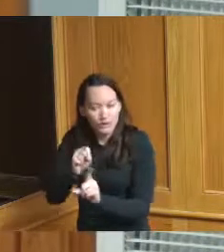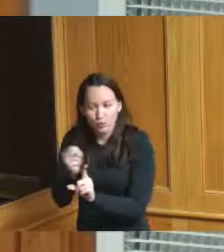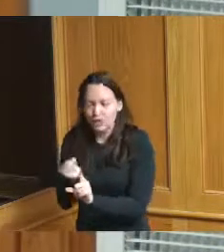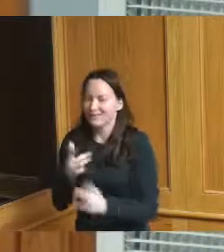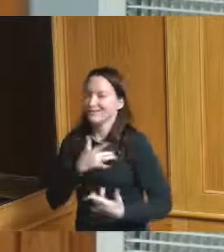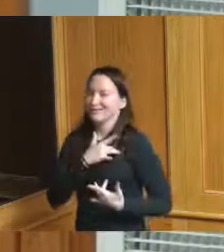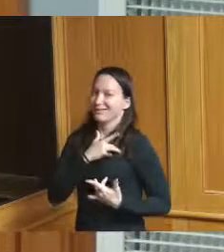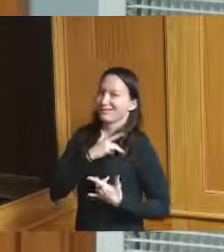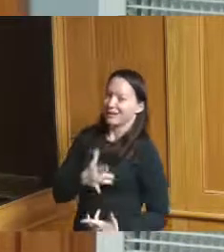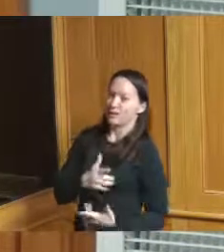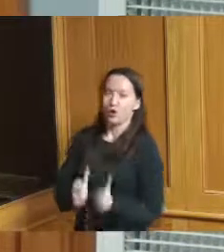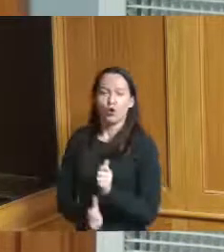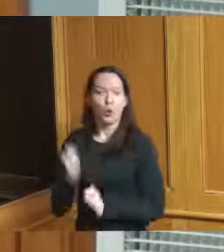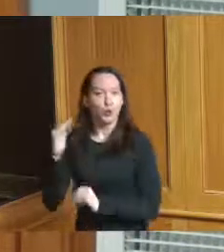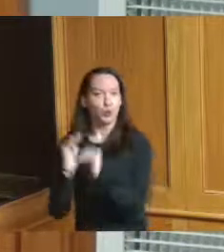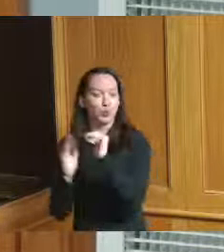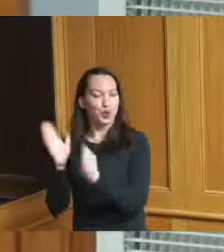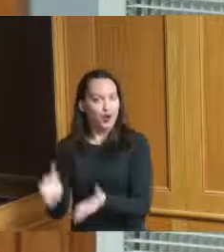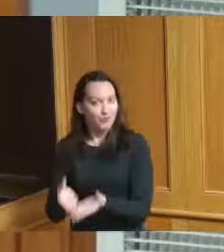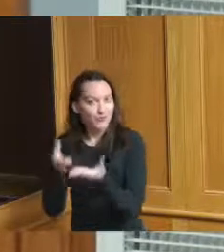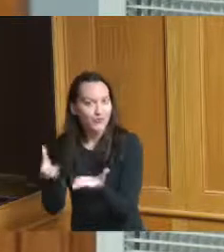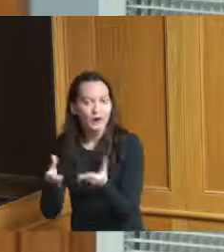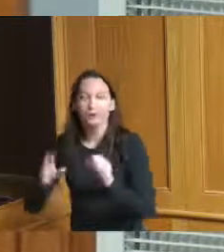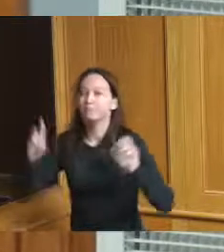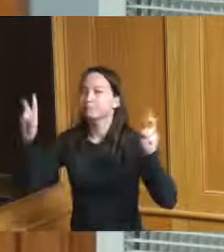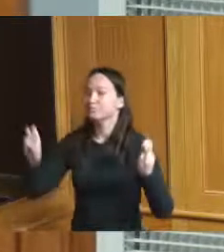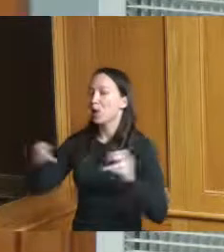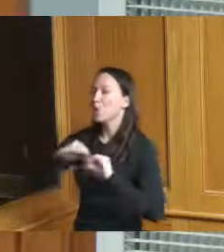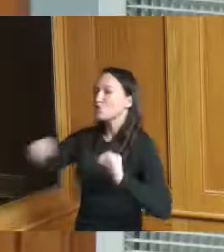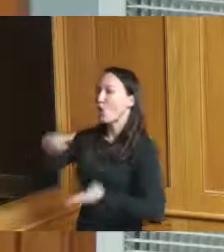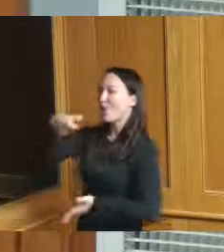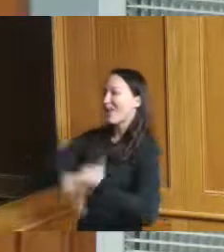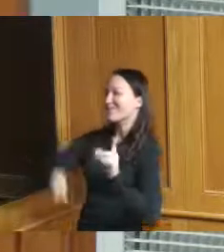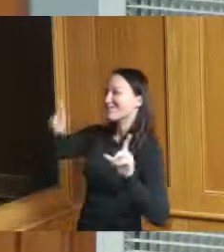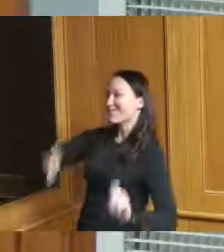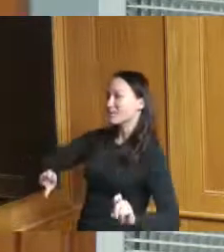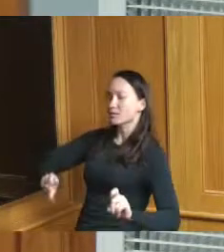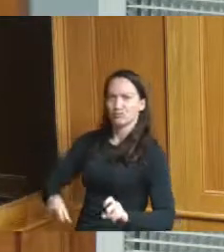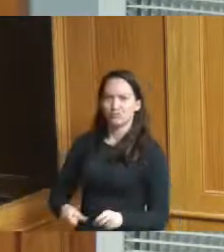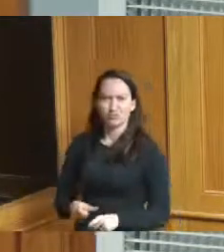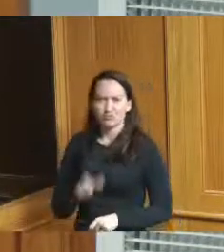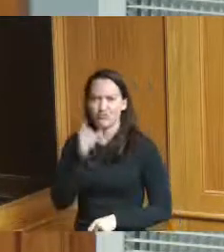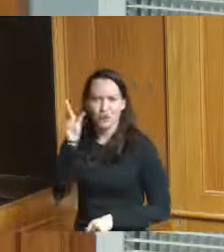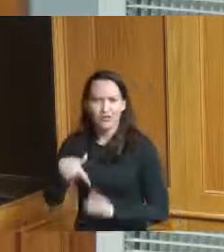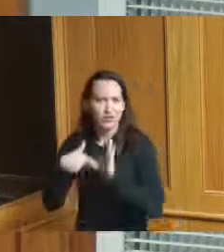the the sites where they offer no cost testing you can get tested without showing an insurance card